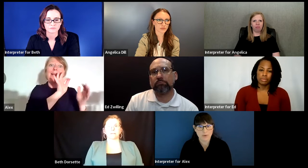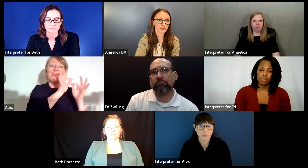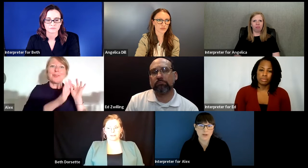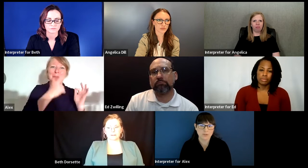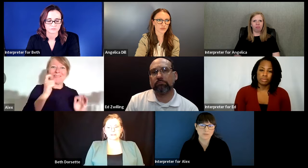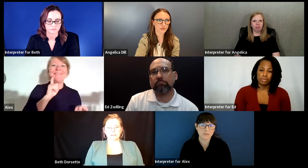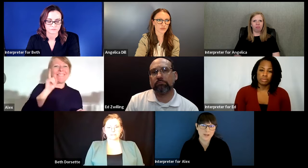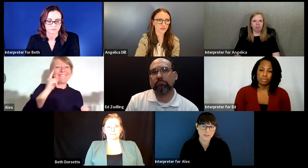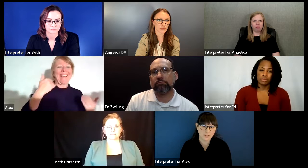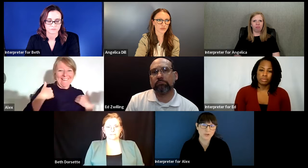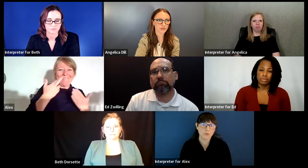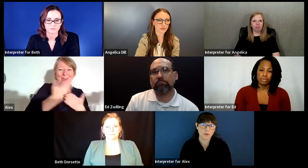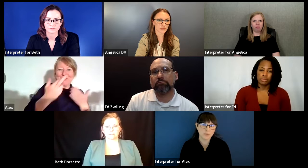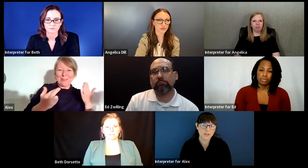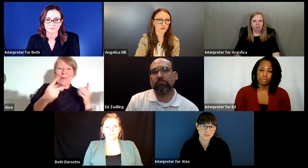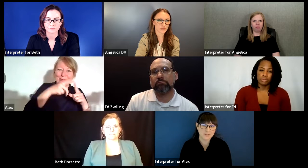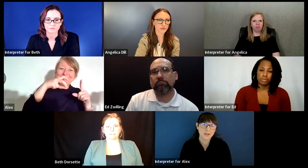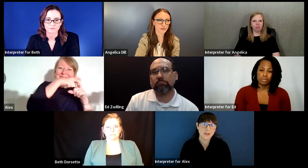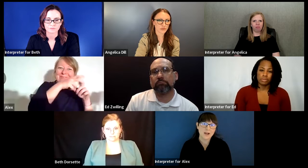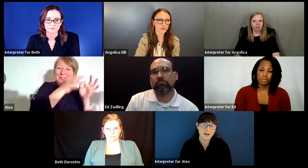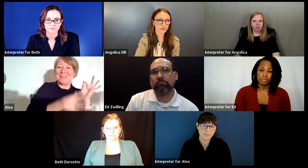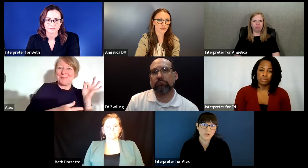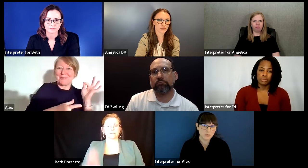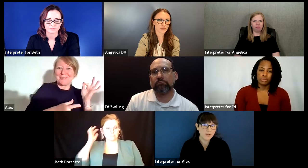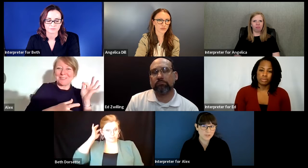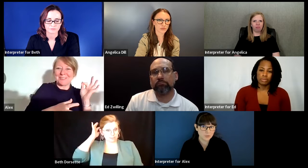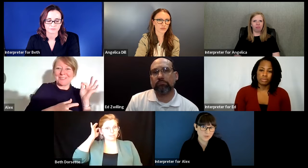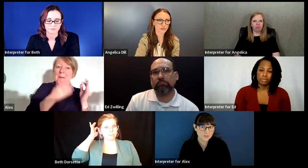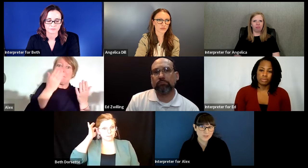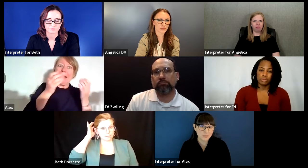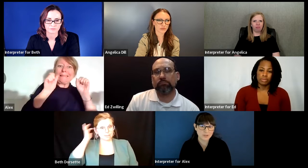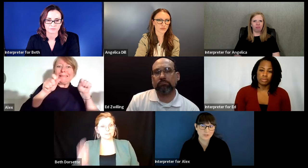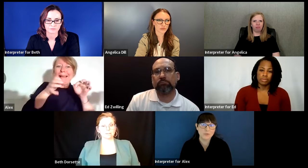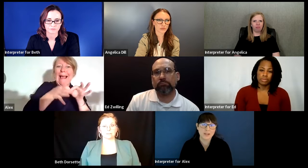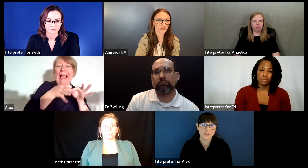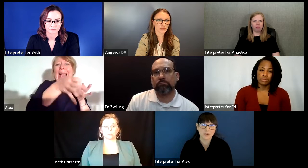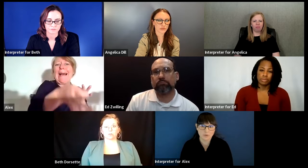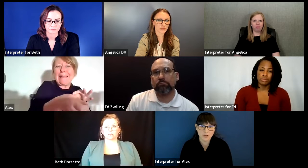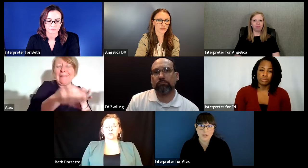That way we're able to find an interpreter. Because we do have resources in order to locate an interpreter.